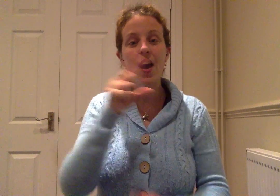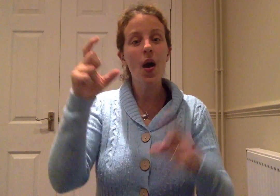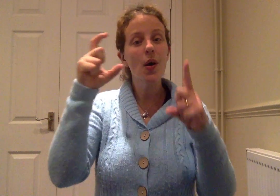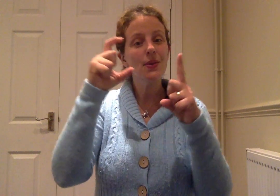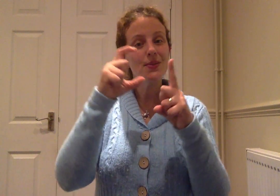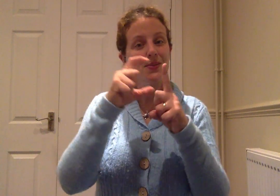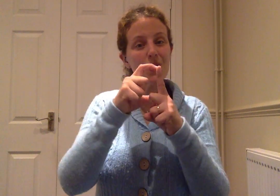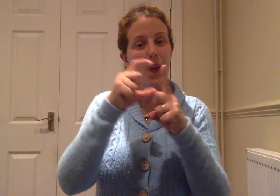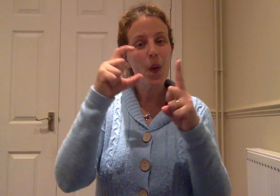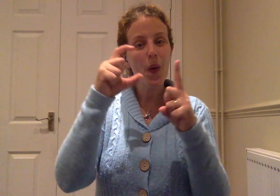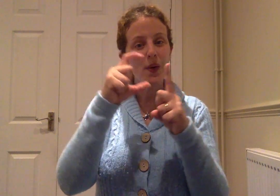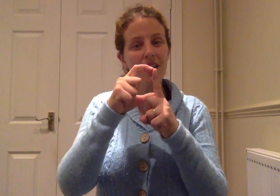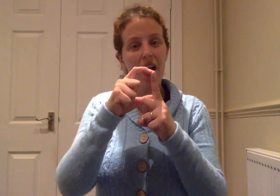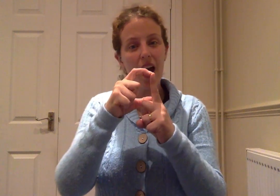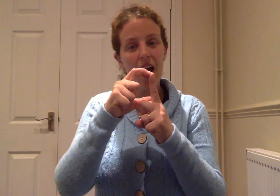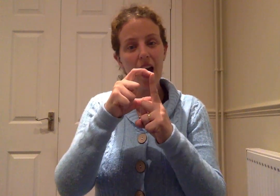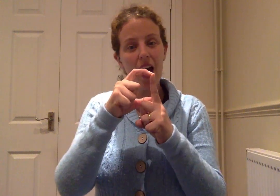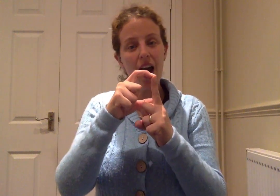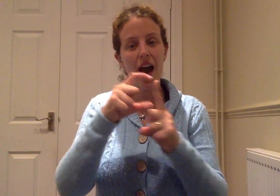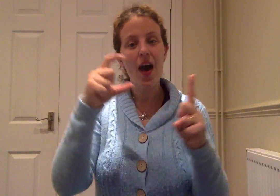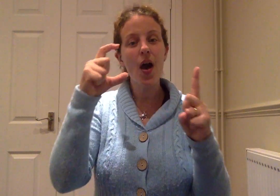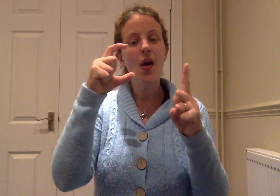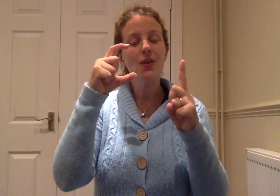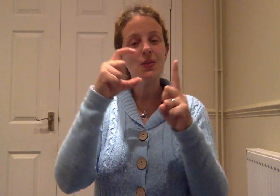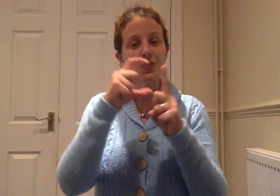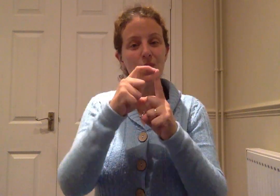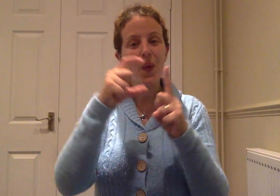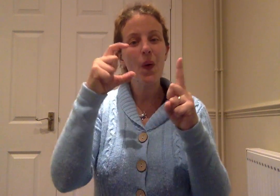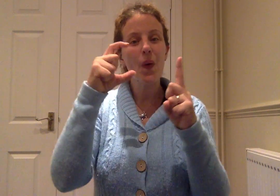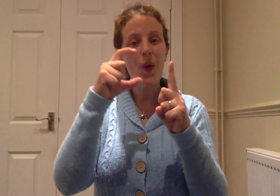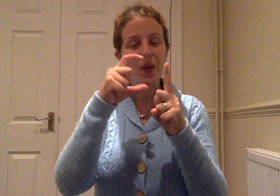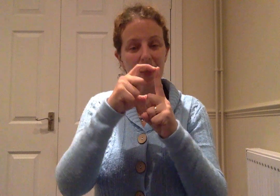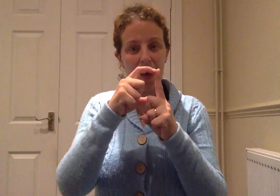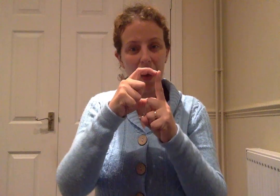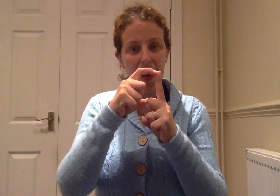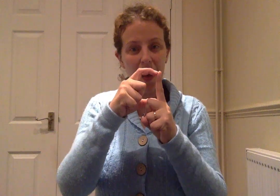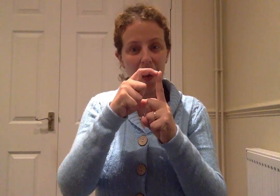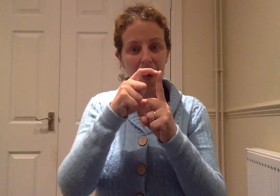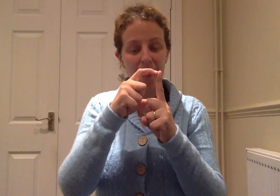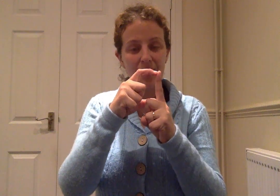Daughter